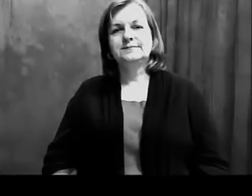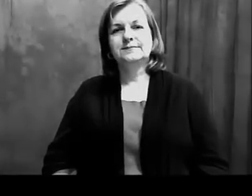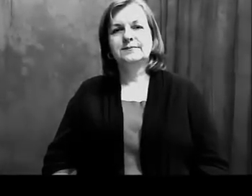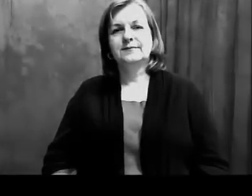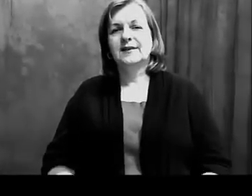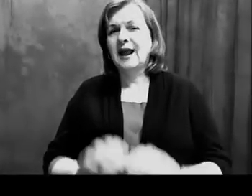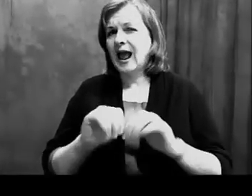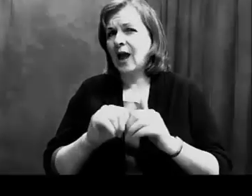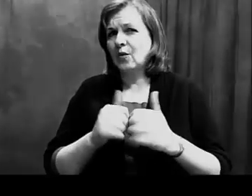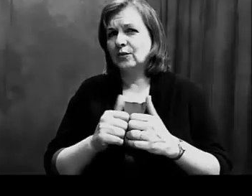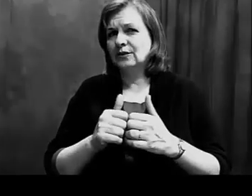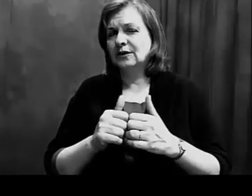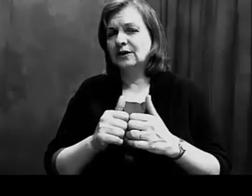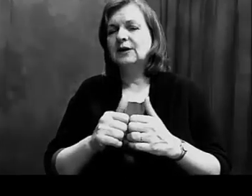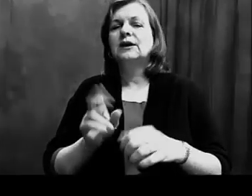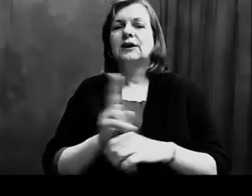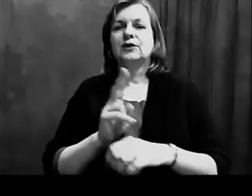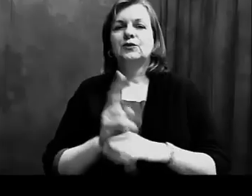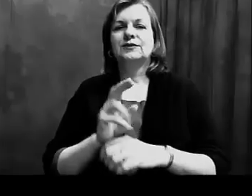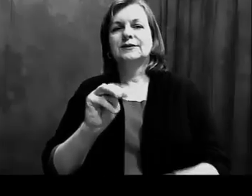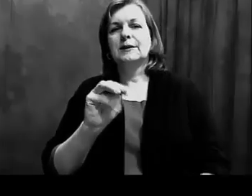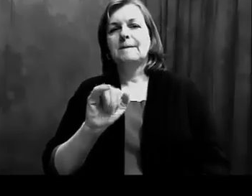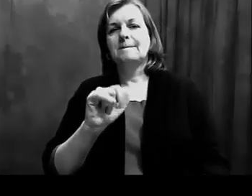now to do this it uses mitochondria